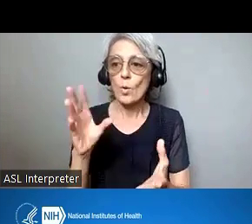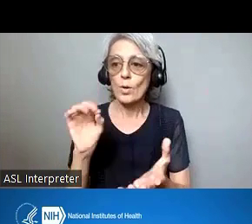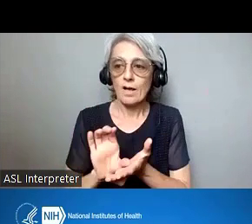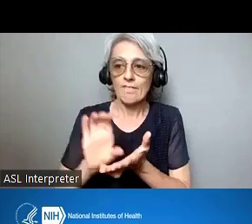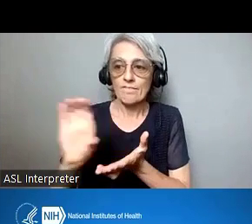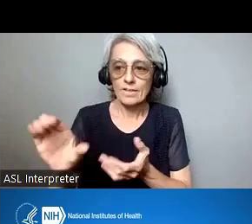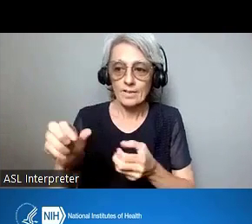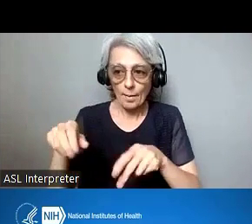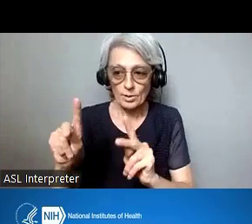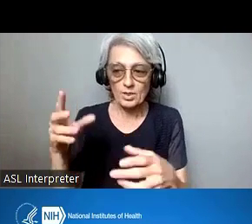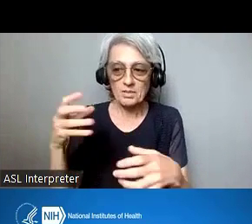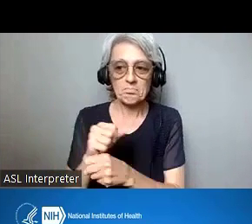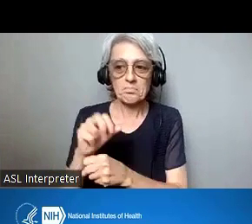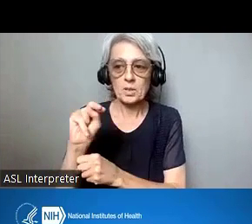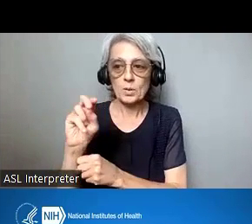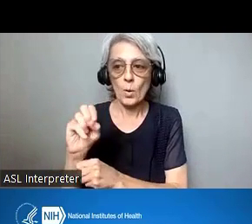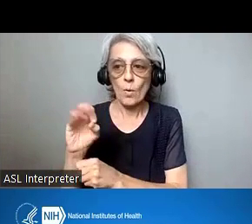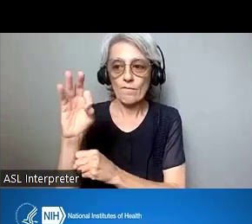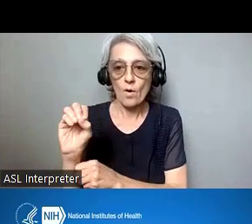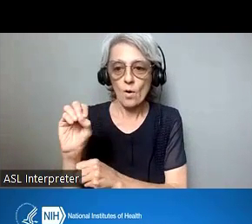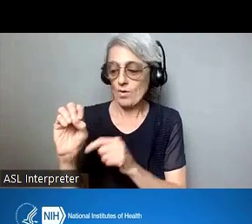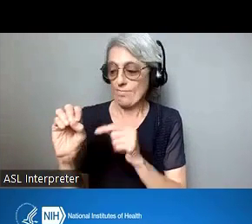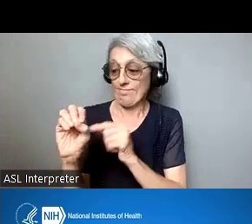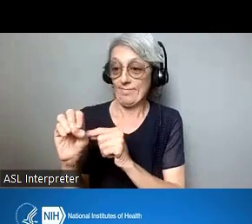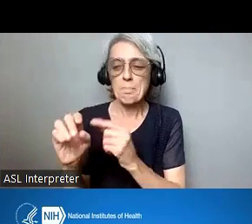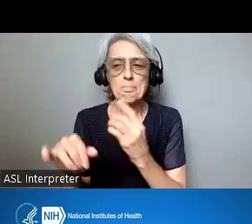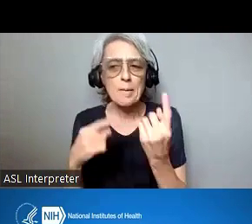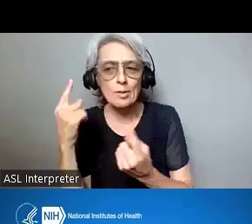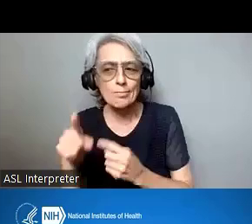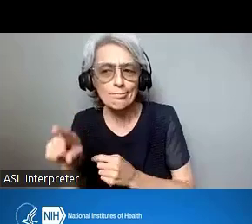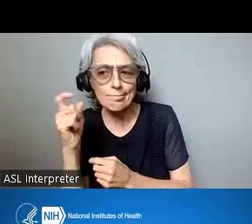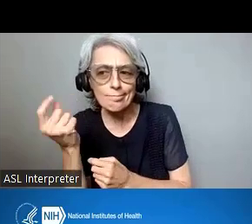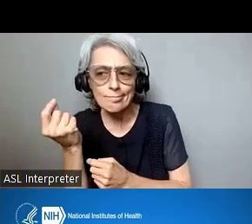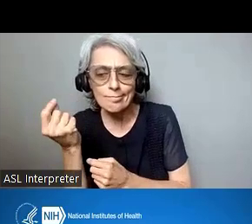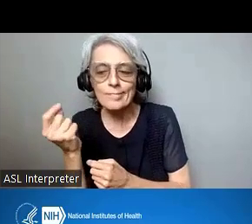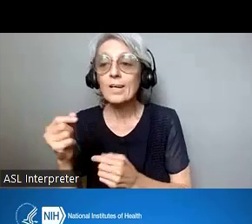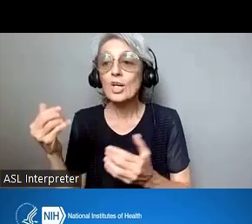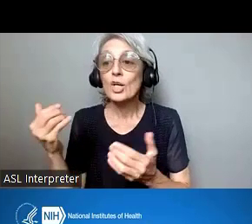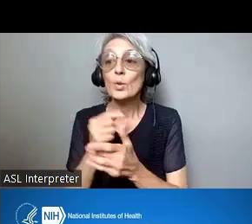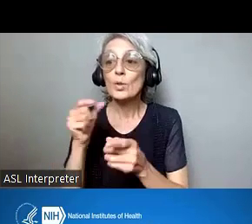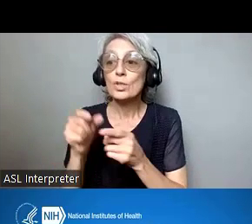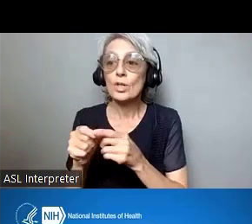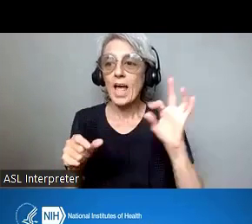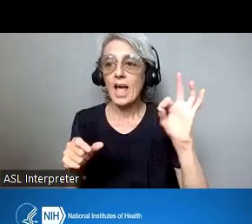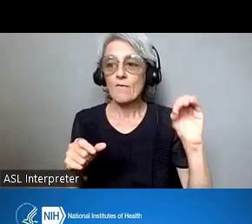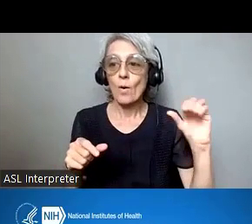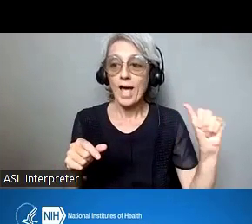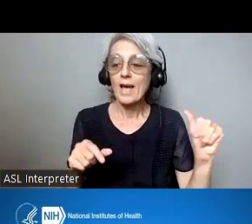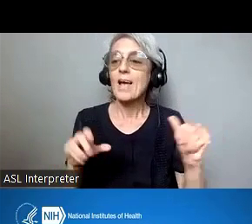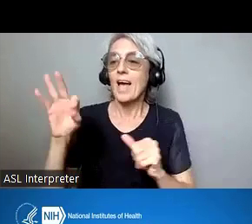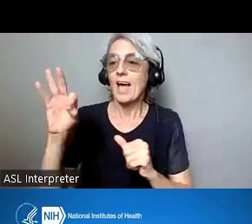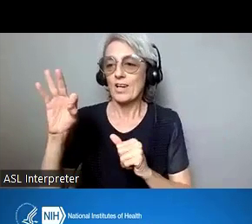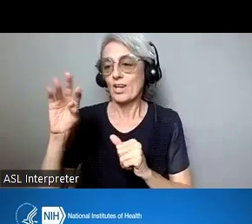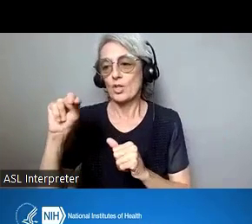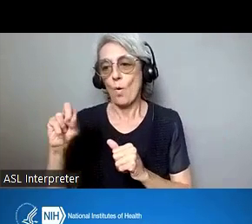In case you're wondering, NOFO is the new term for FOA. We'll also learn how to determine eligibility